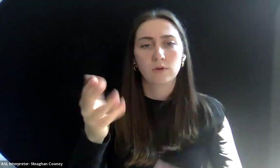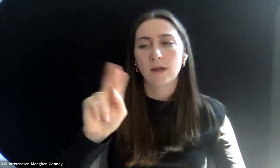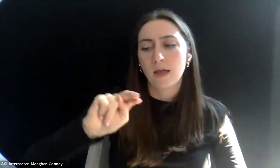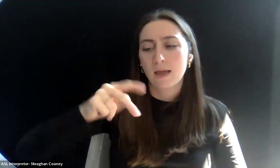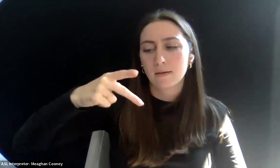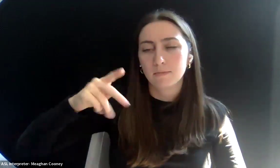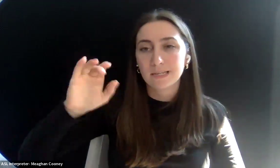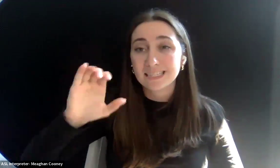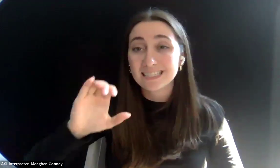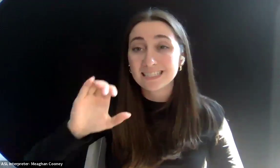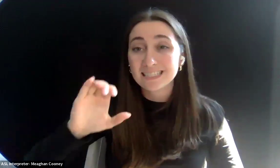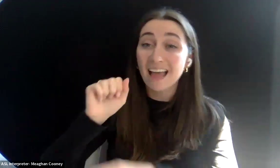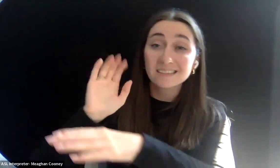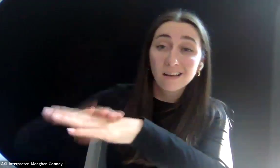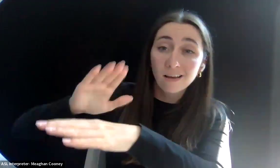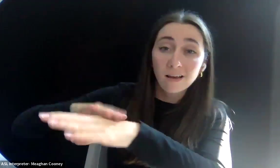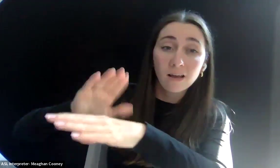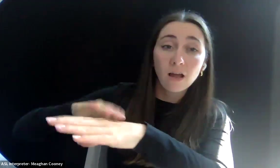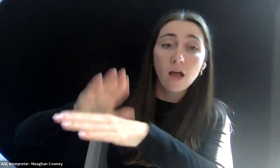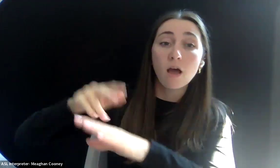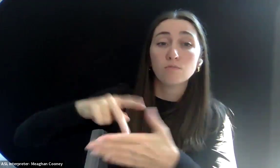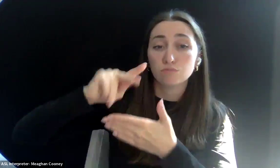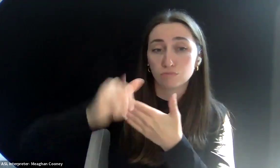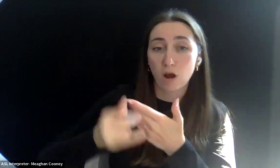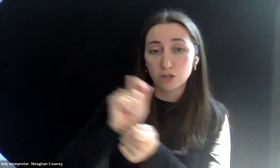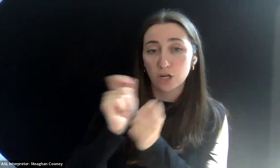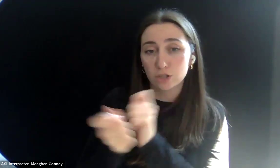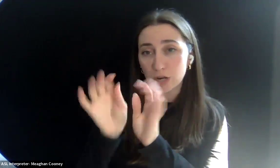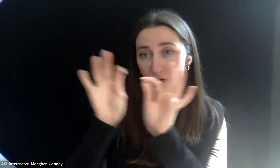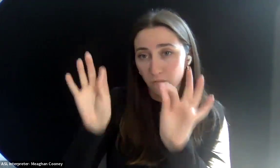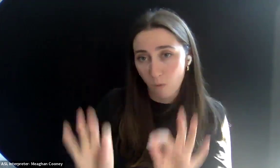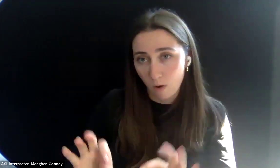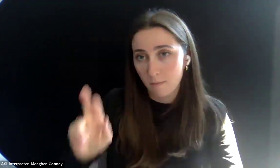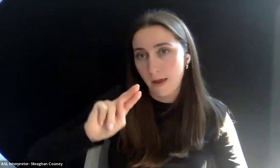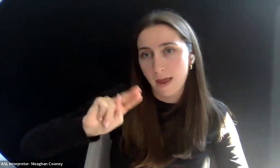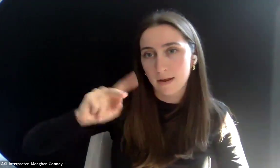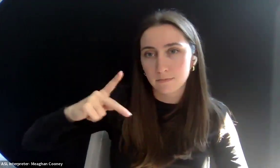of Project Change form, to require the climate output report as an attachment.